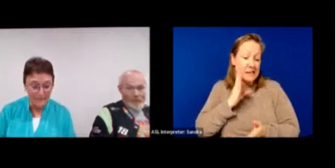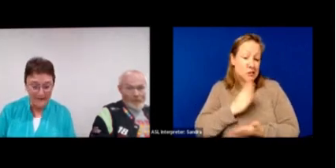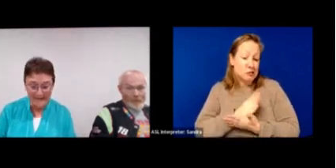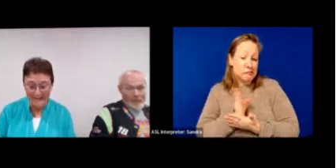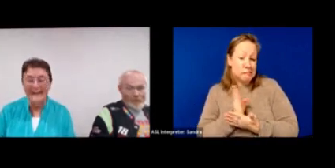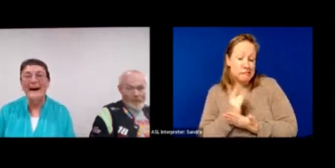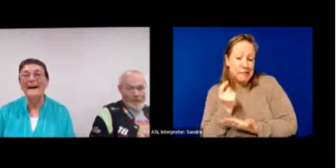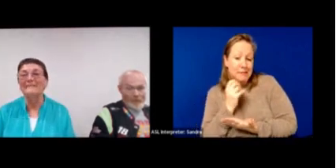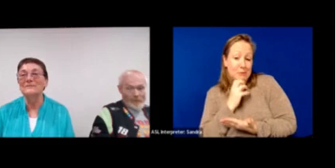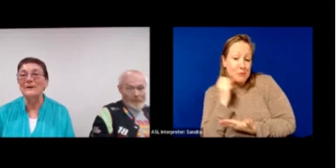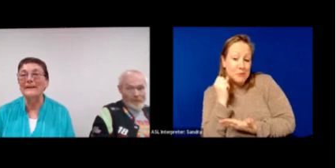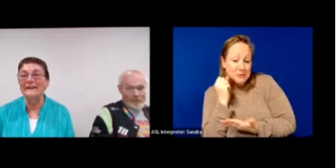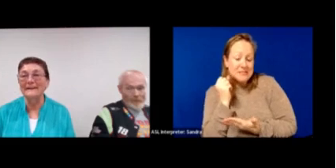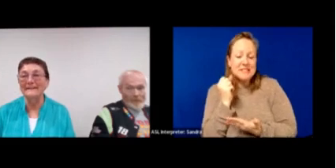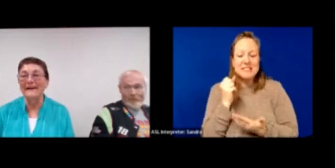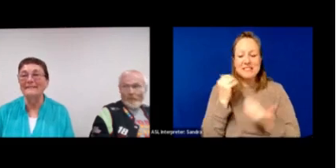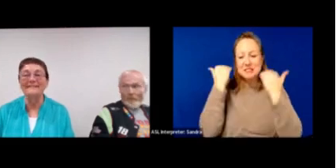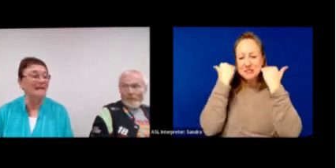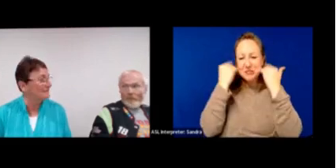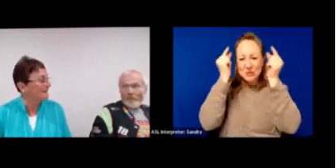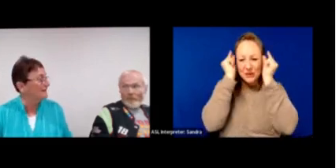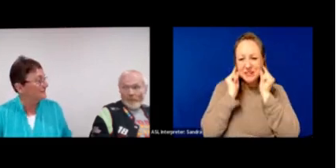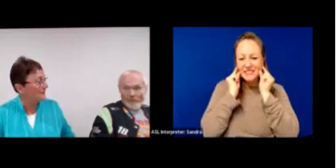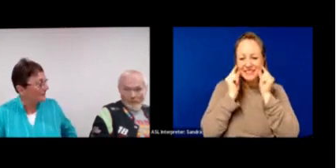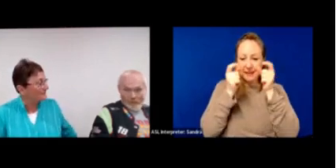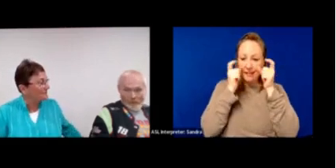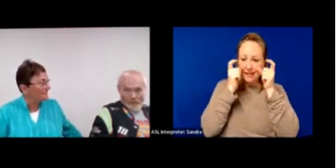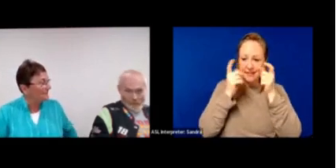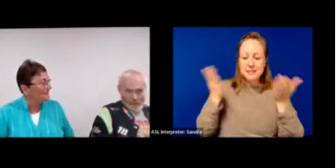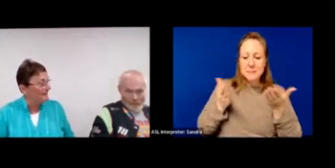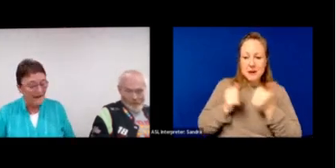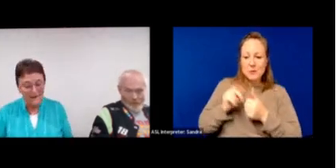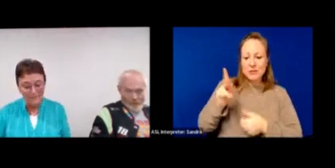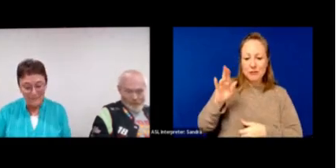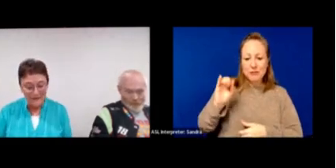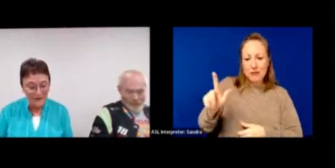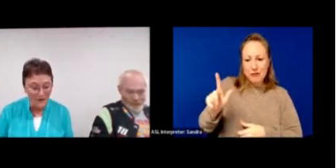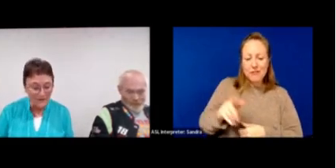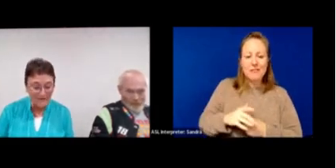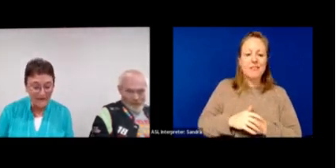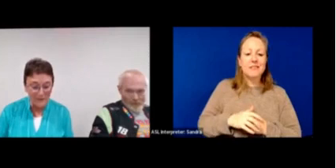But I have short hair and glasses and I'm sitting here with Carl lydford. Carl is a